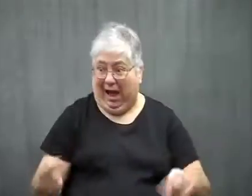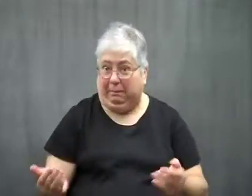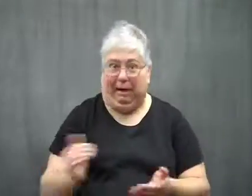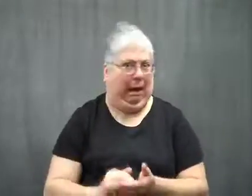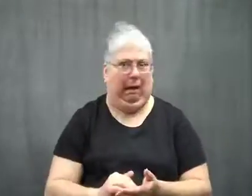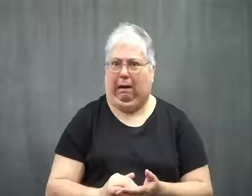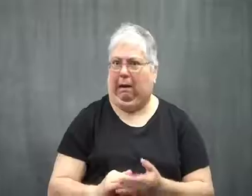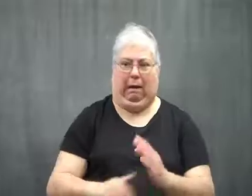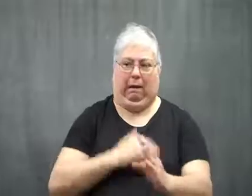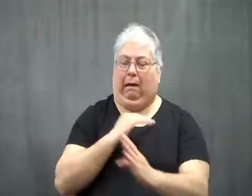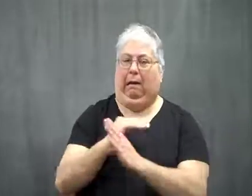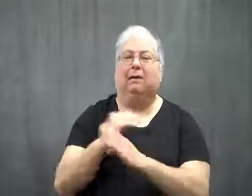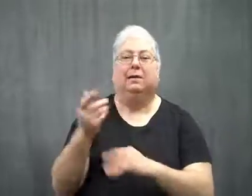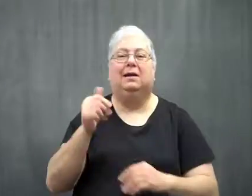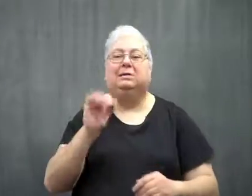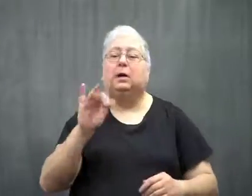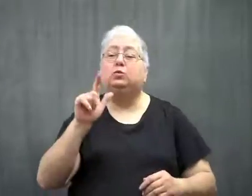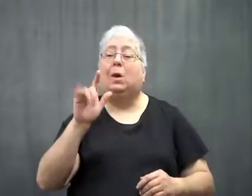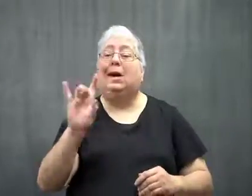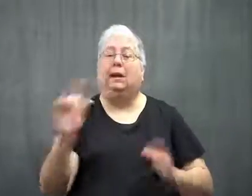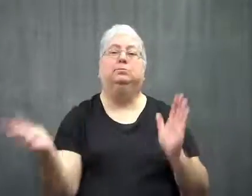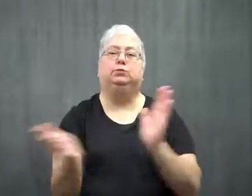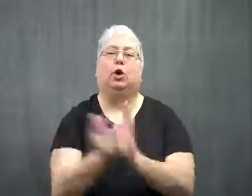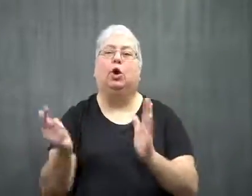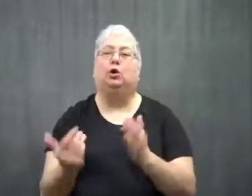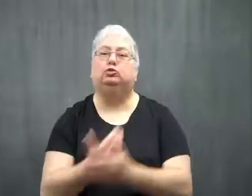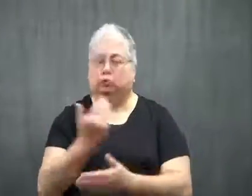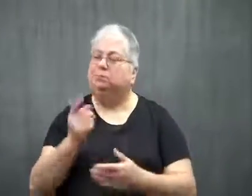They didn't want that to happen again, so a law was passed in 1928.